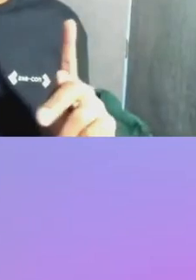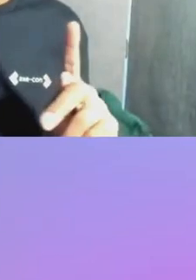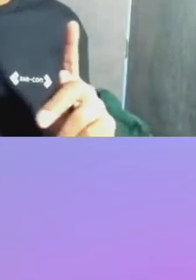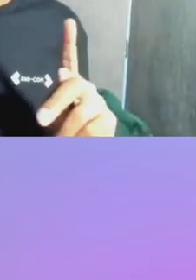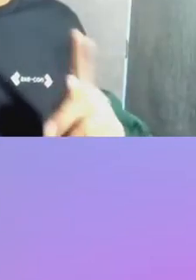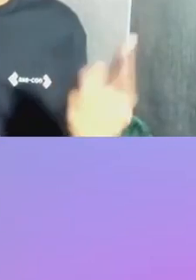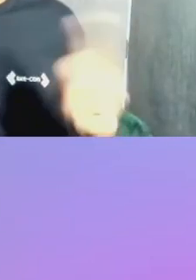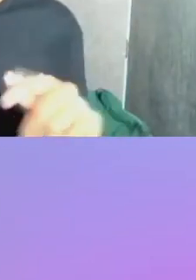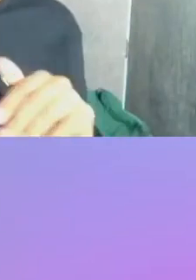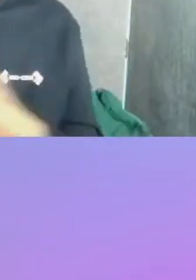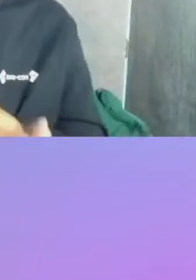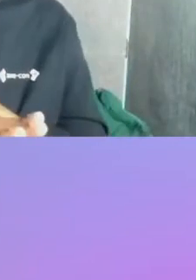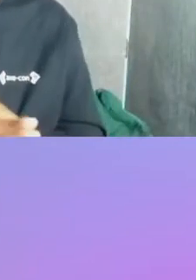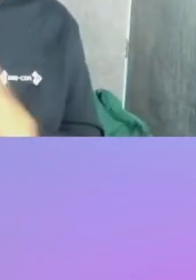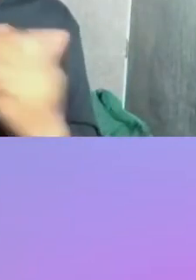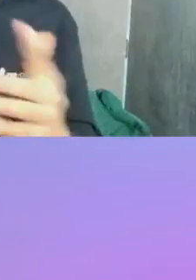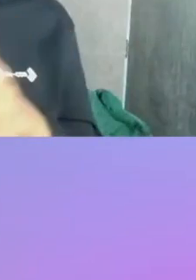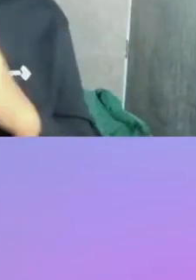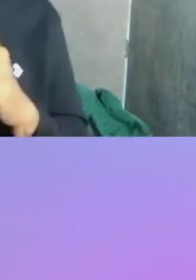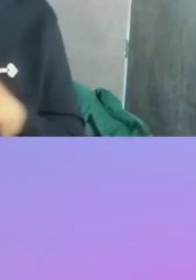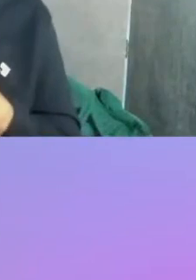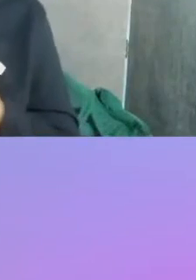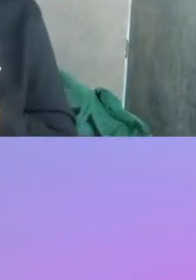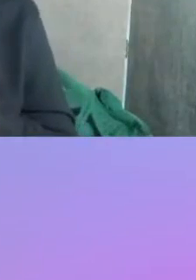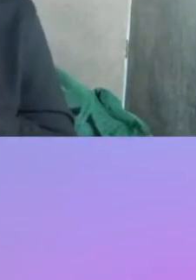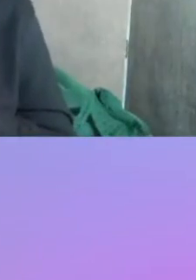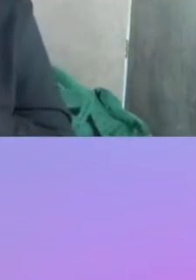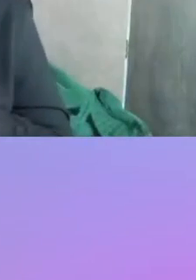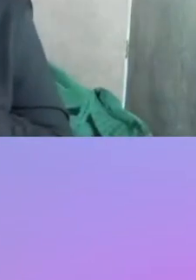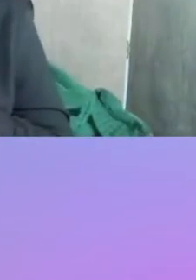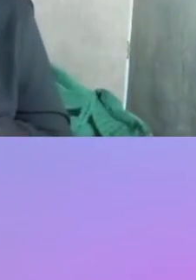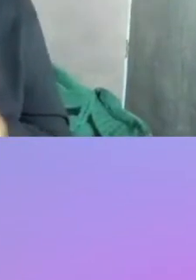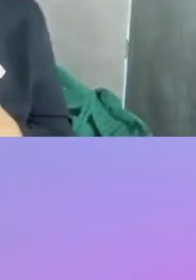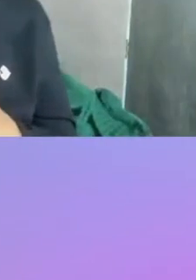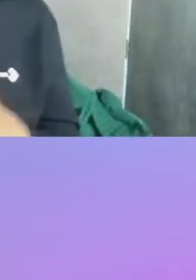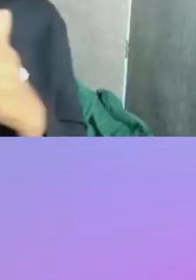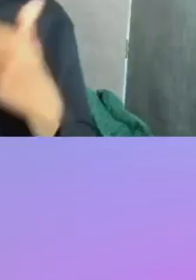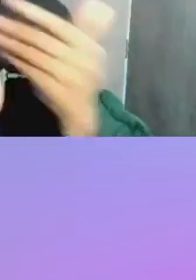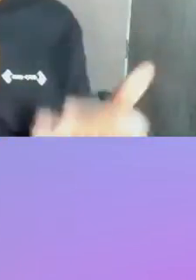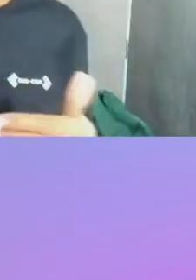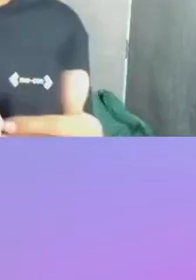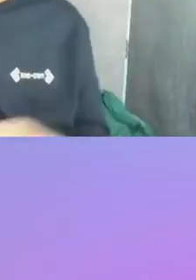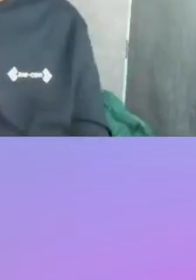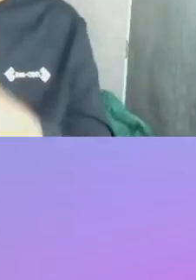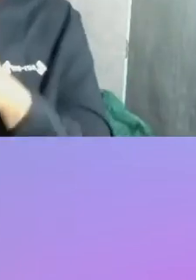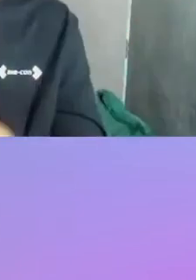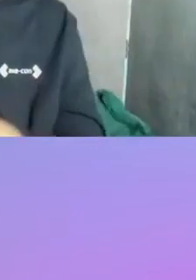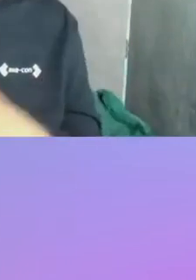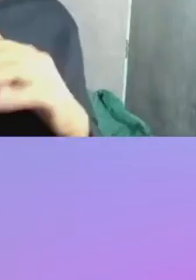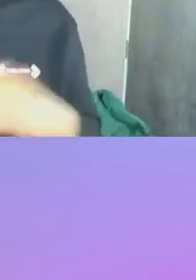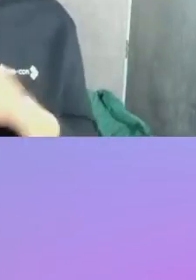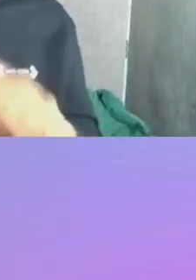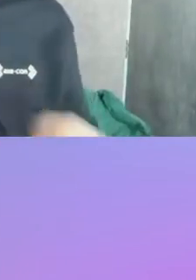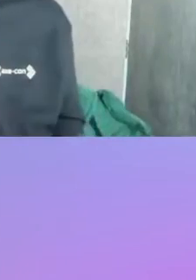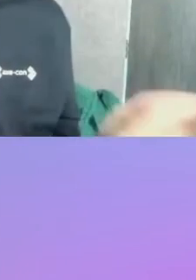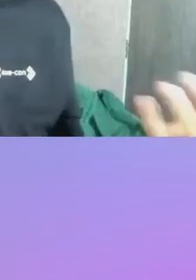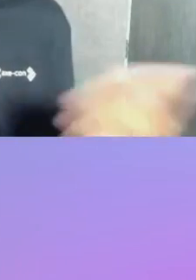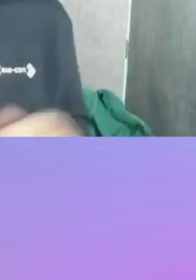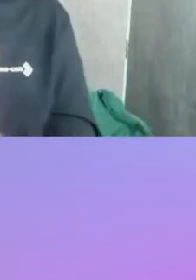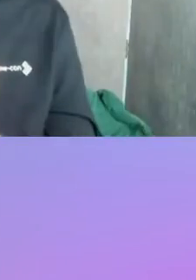symptom of the traumatic experience, be extra kind to yourself this evening and help treat yourself -- trigger dopamine